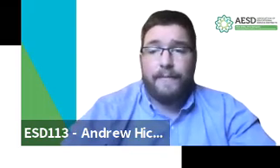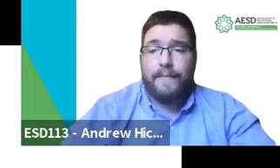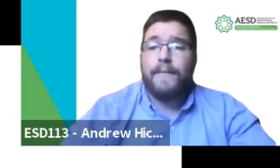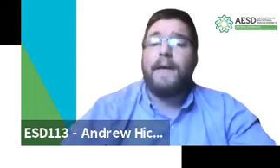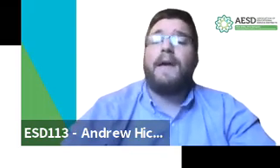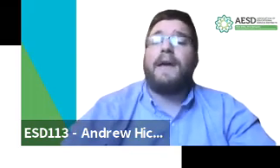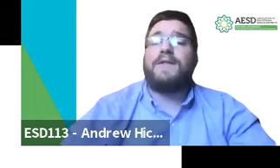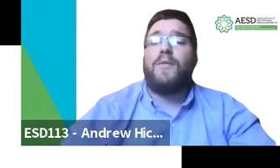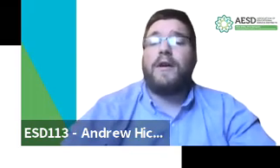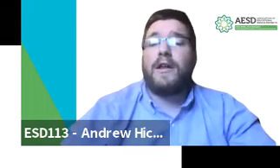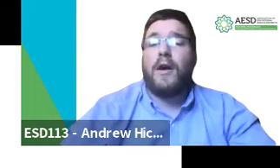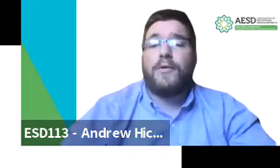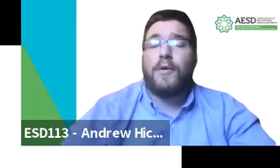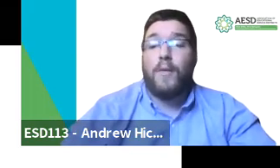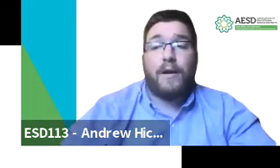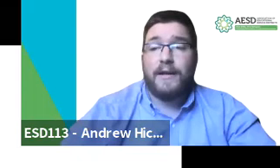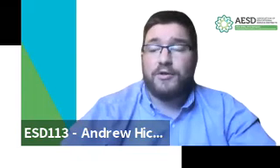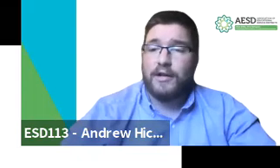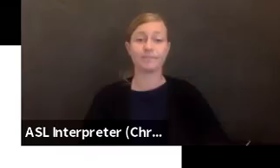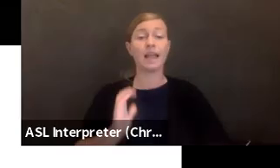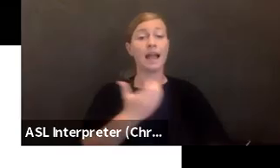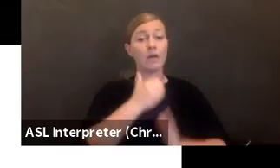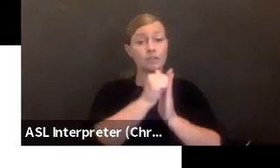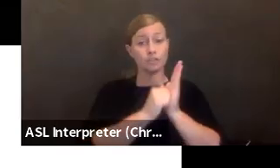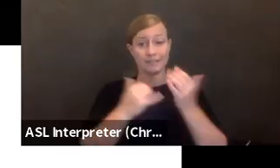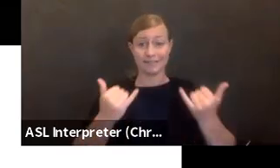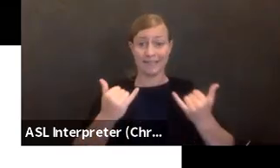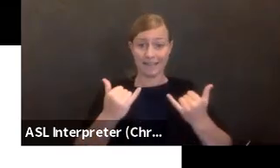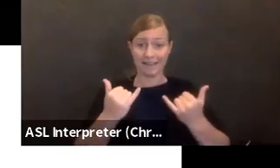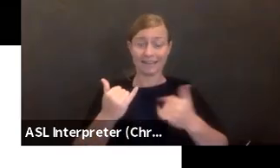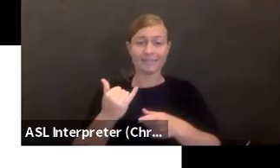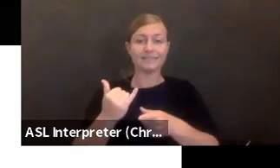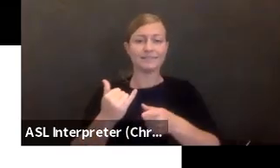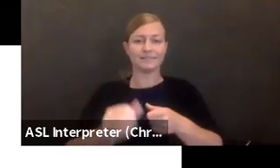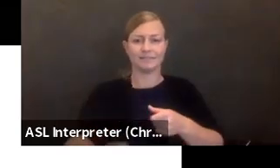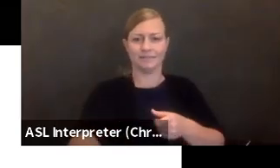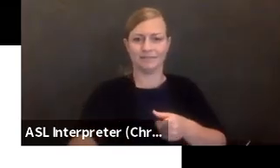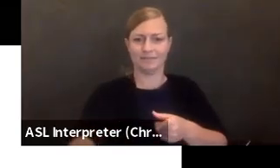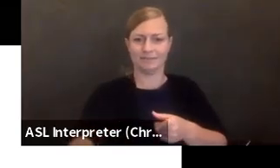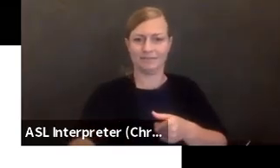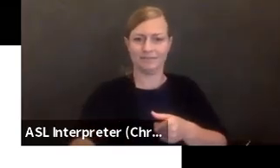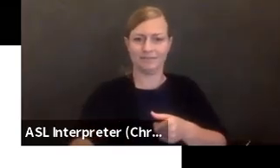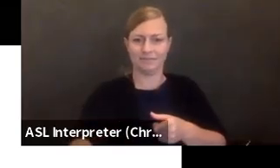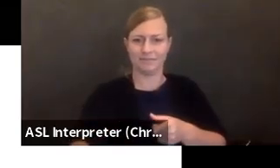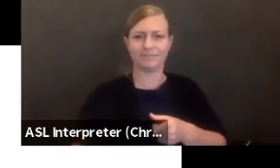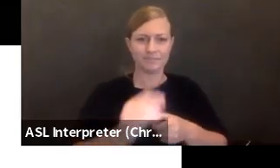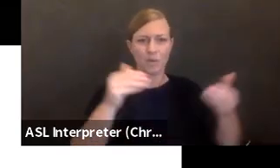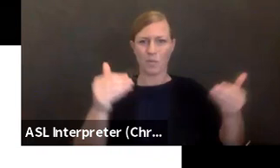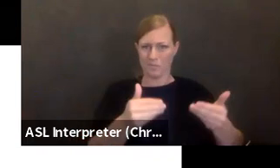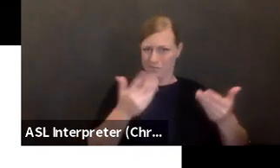We appreciate your exploring as well. Our agenda for today is, we are going to go through our welcome